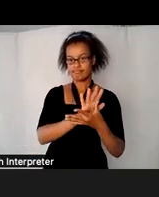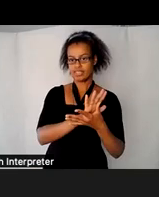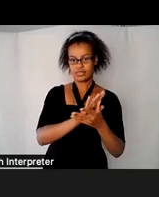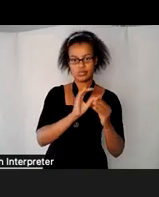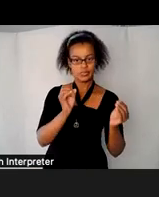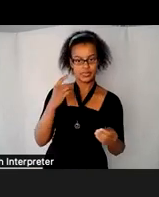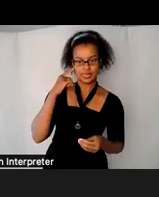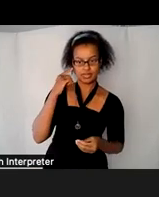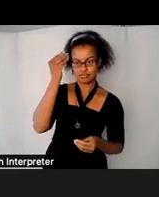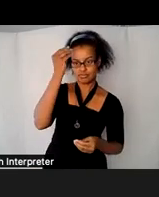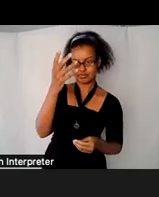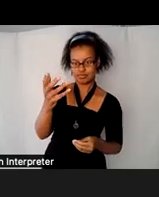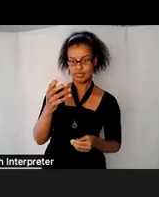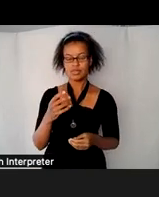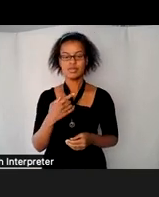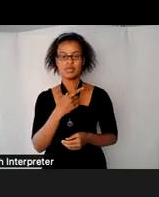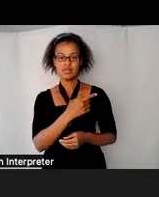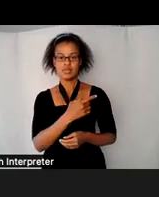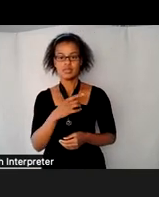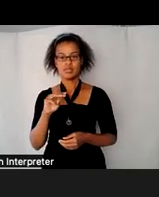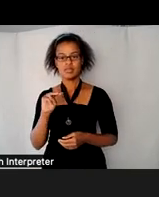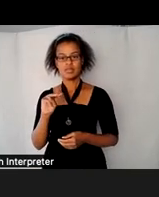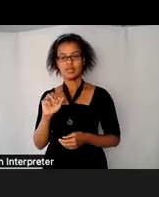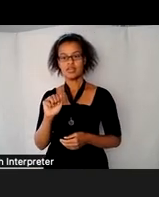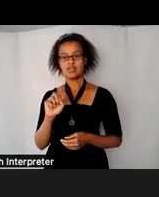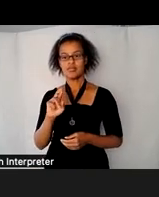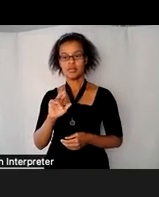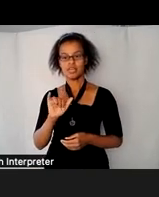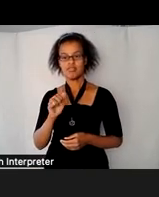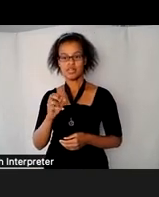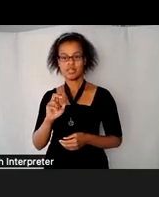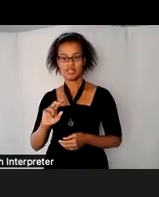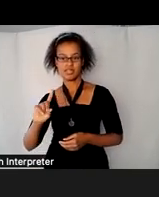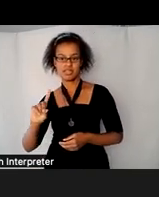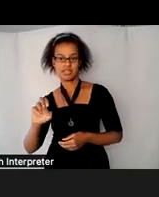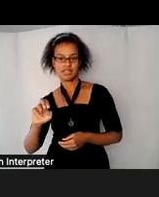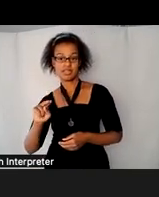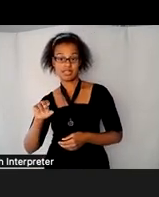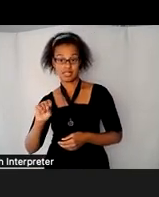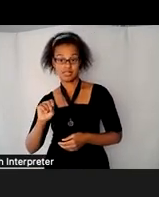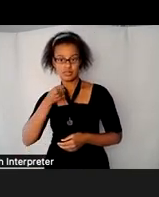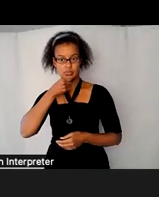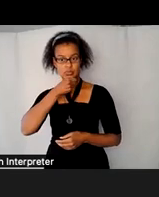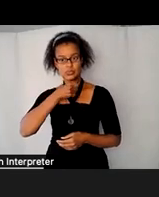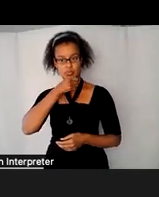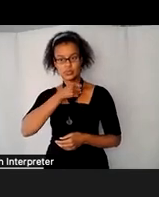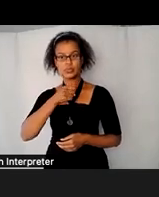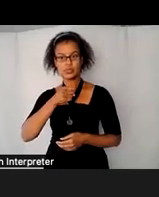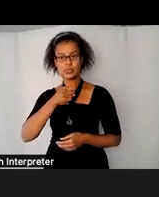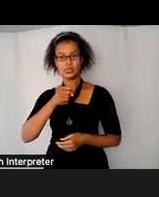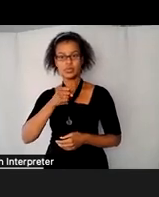And they were when they came to visit they they did have a view of the farm.